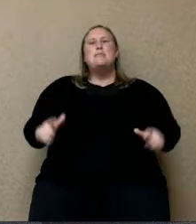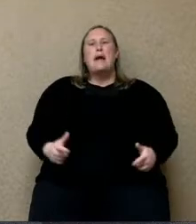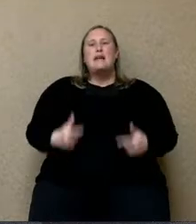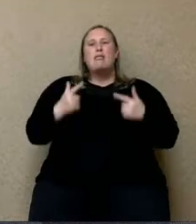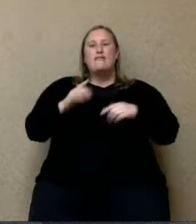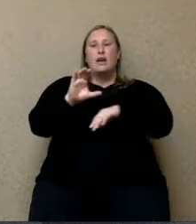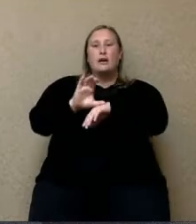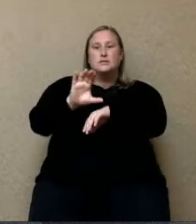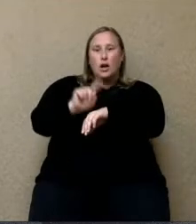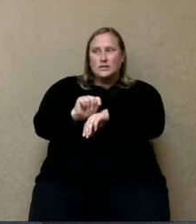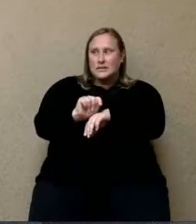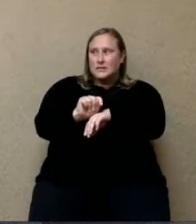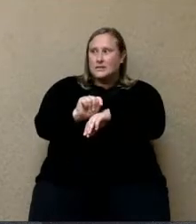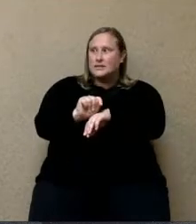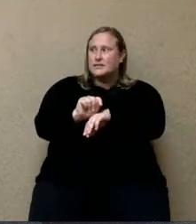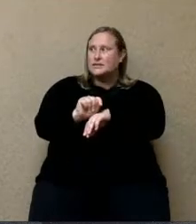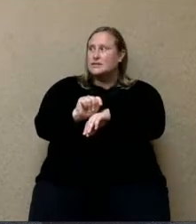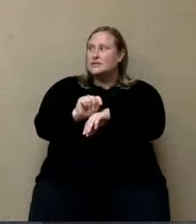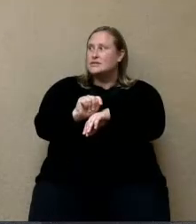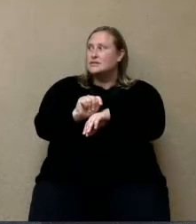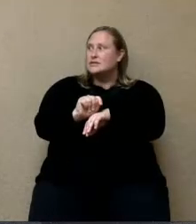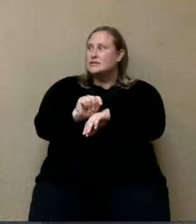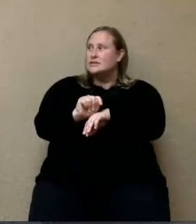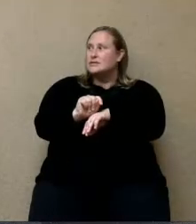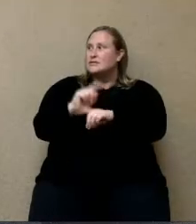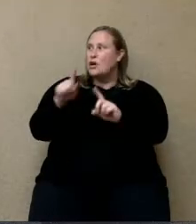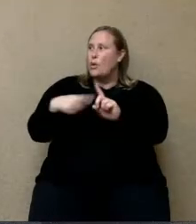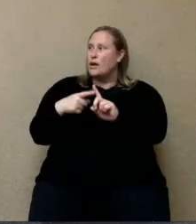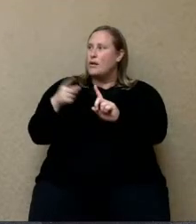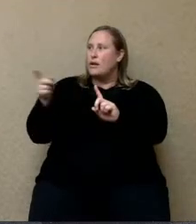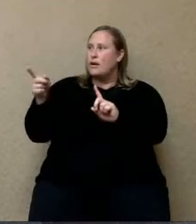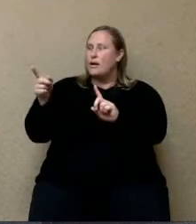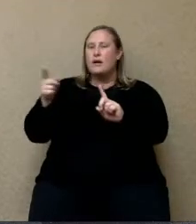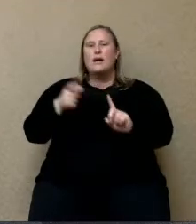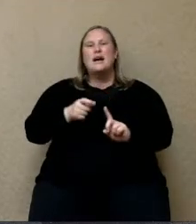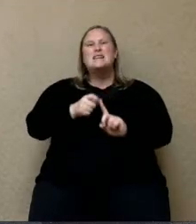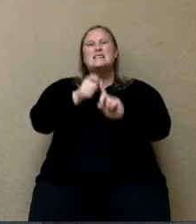Okay. Yep. What about you?